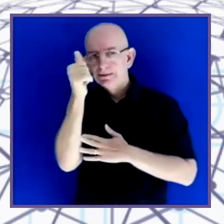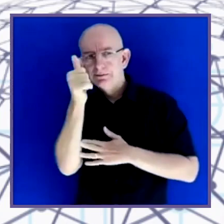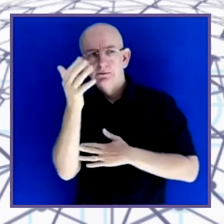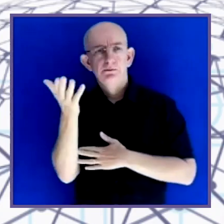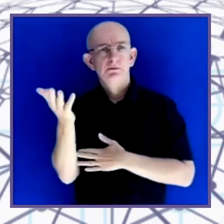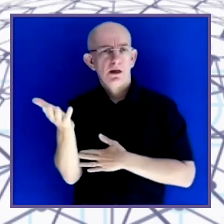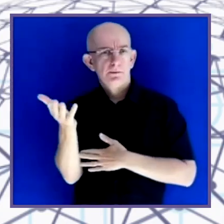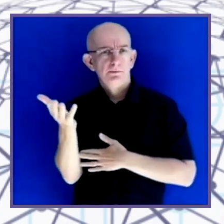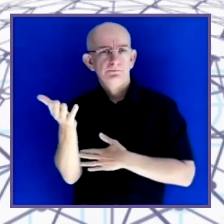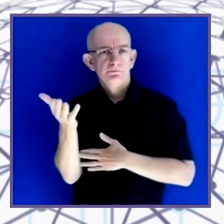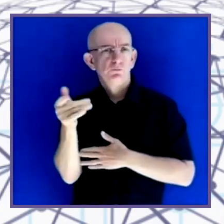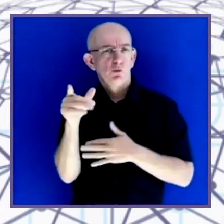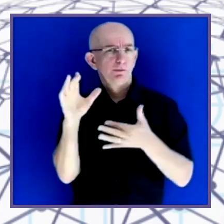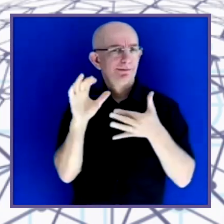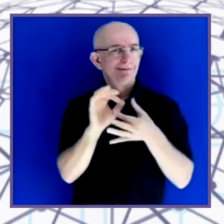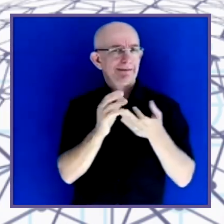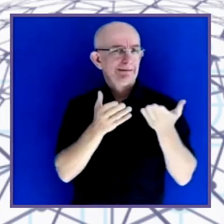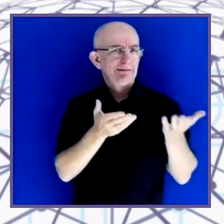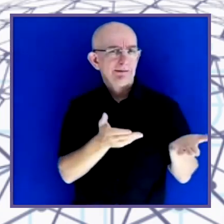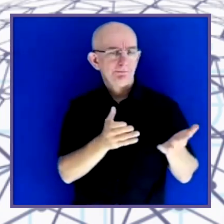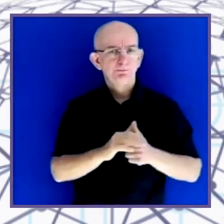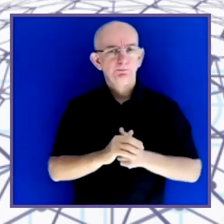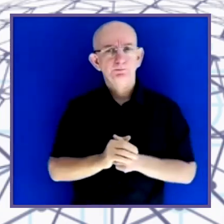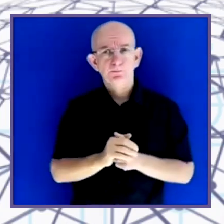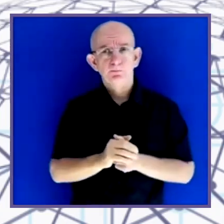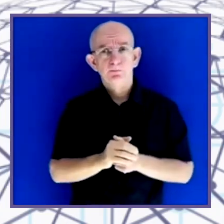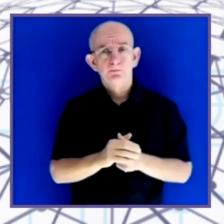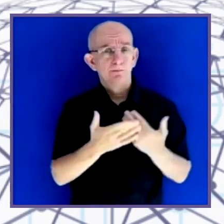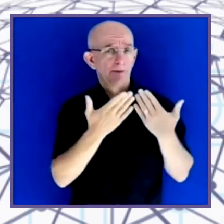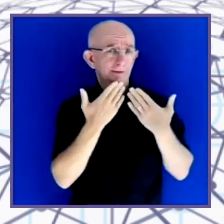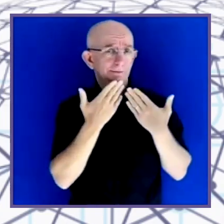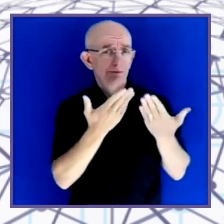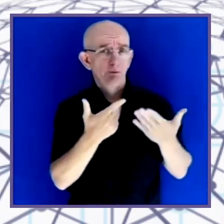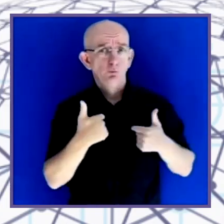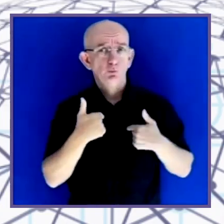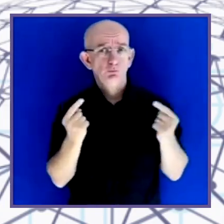of what AAA said and what Dr. Vasudevan said. So the balance between what we are trying to create